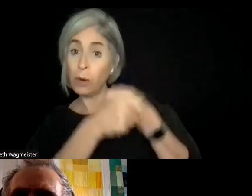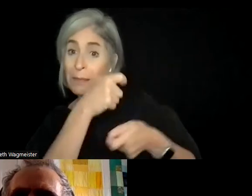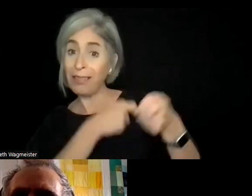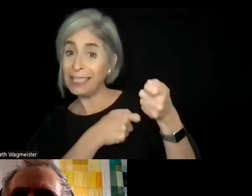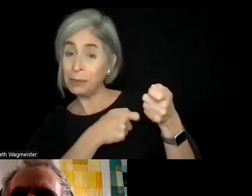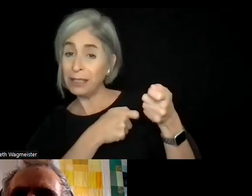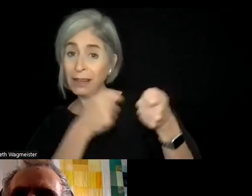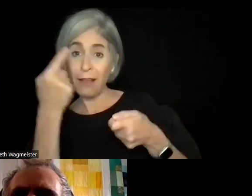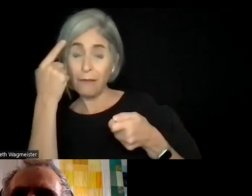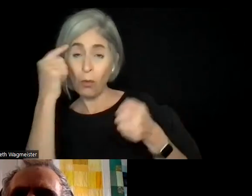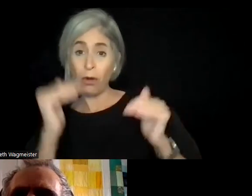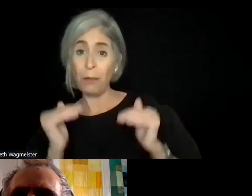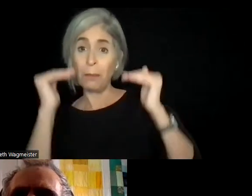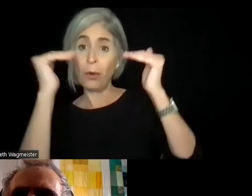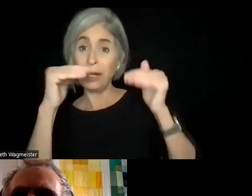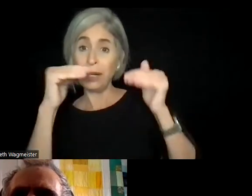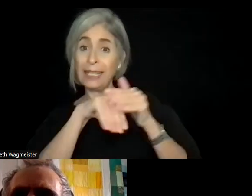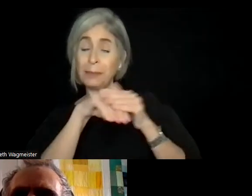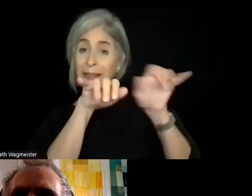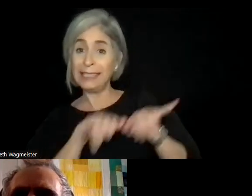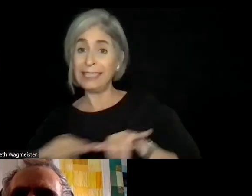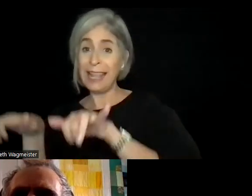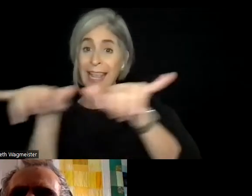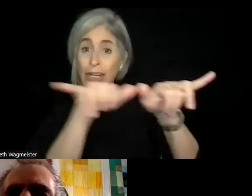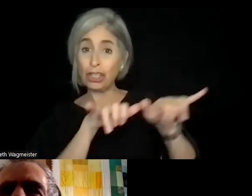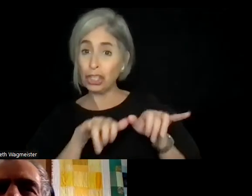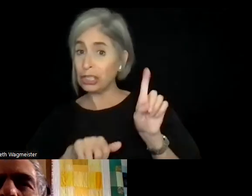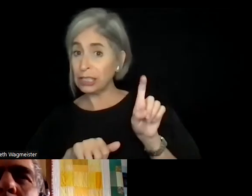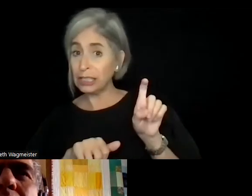of view do you see neurotechnology